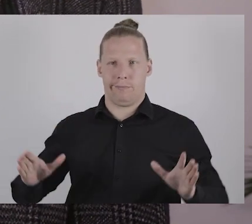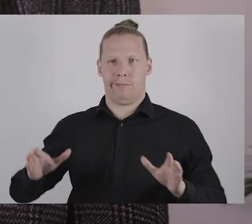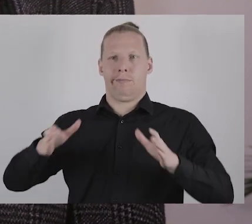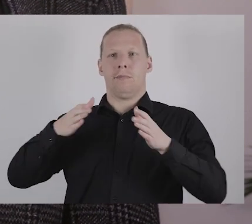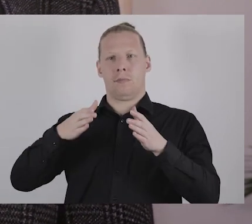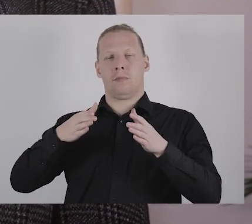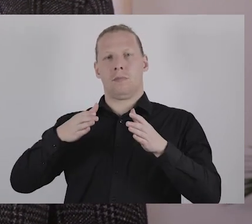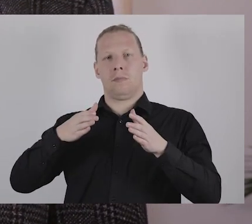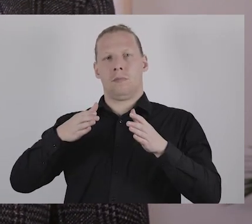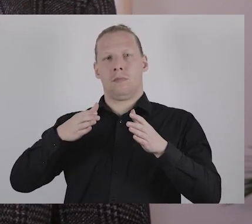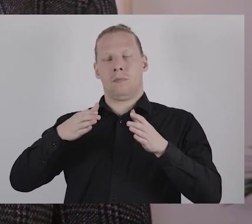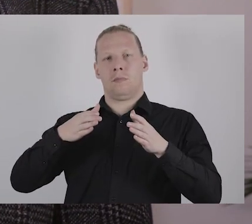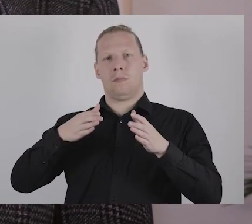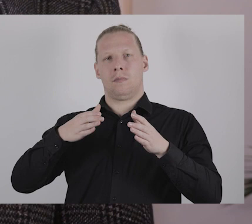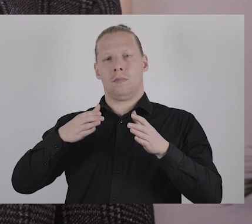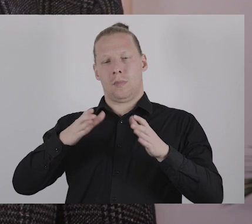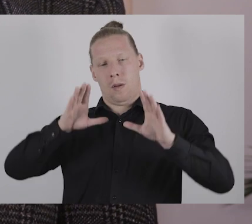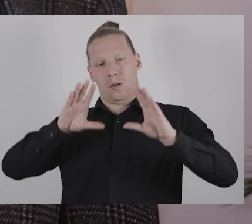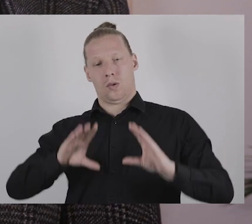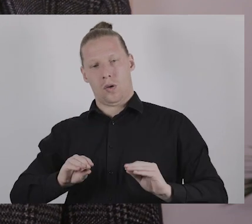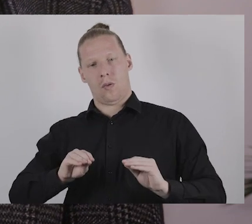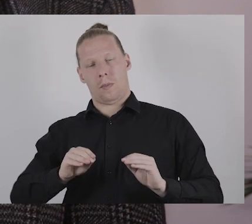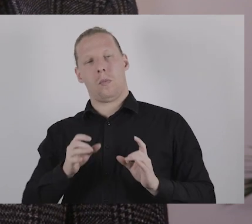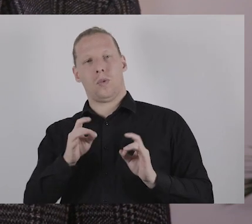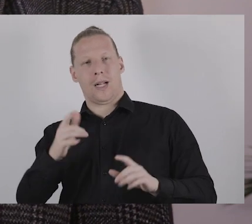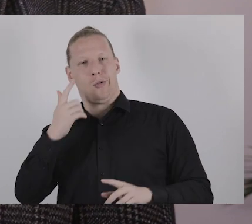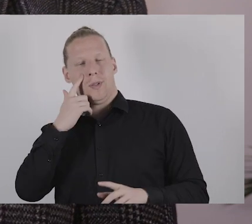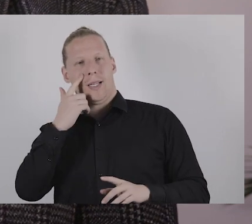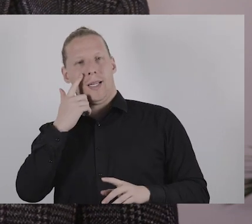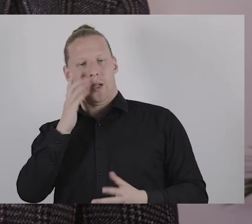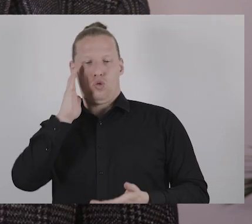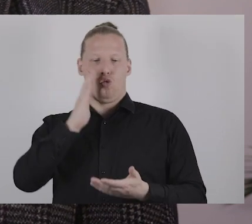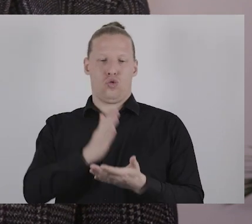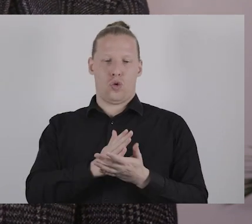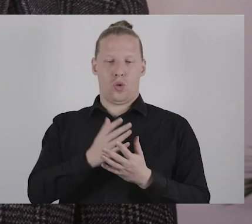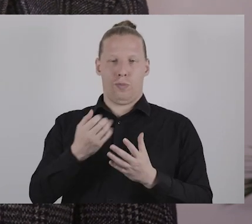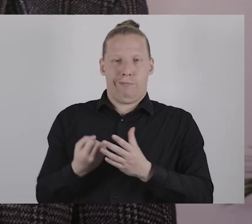to a closure that we start to see the true innovation and creativity